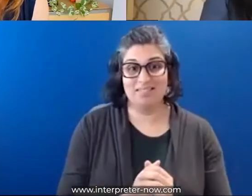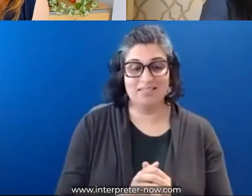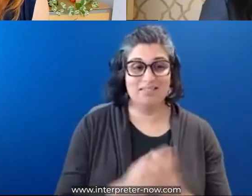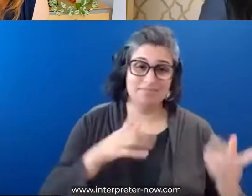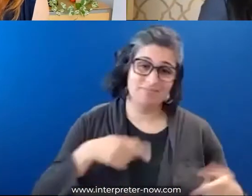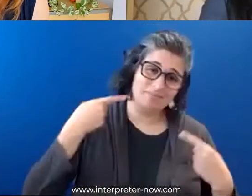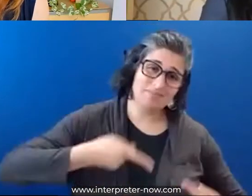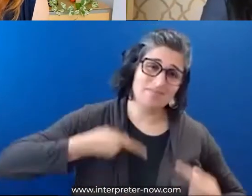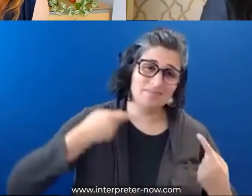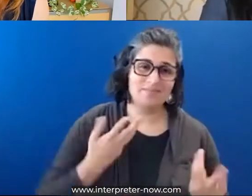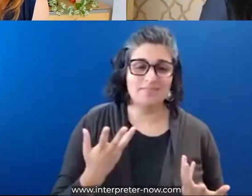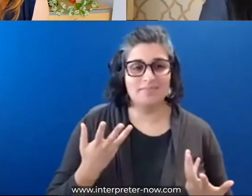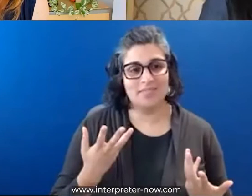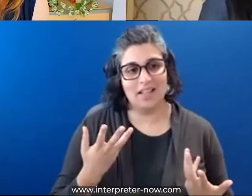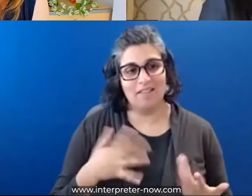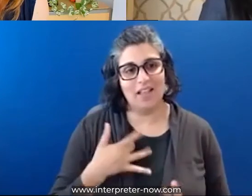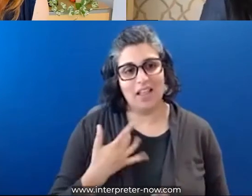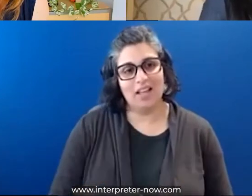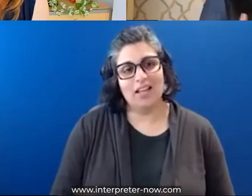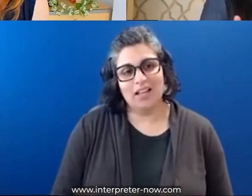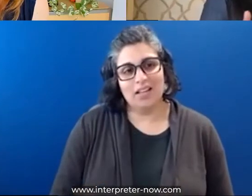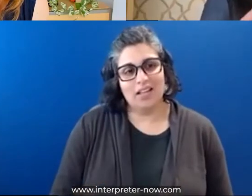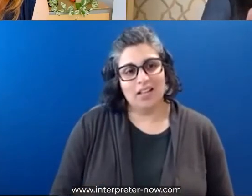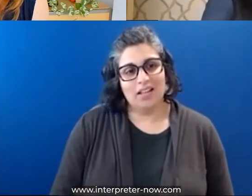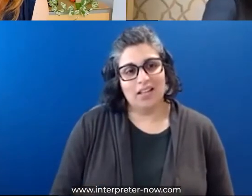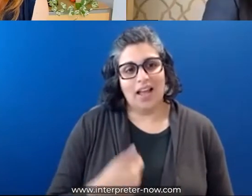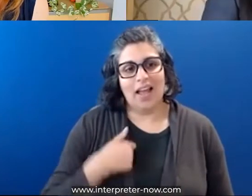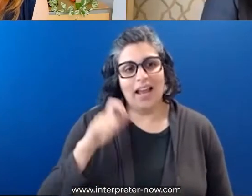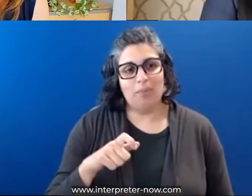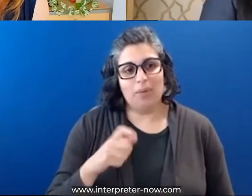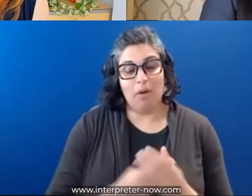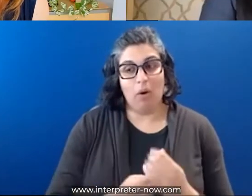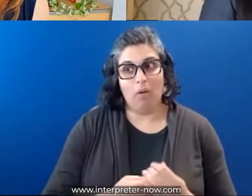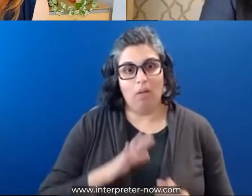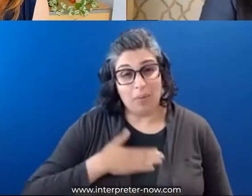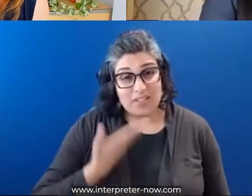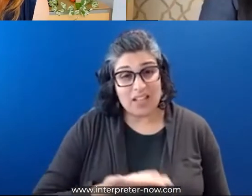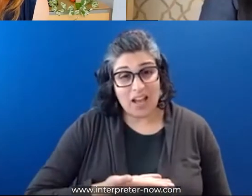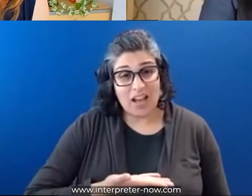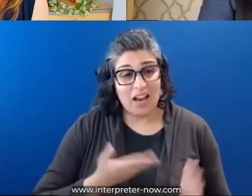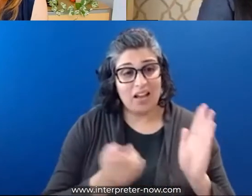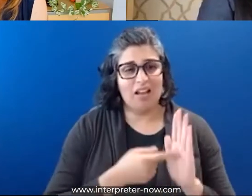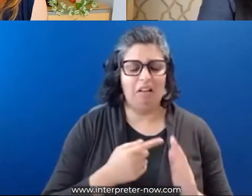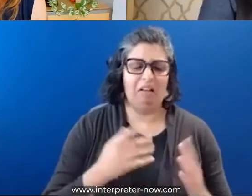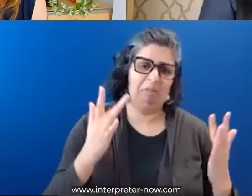I think that there was a way in which I had to be both upset about it. Sometimes I feel like, "Oh, poor me. I'm excluded.